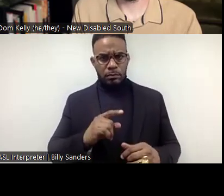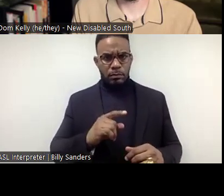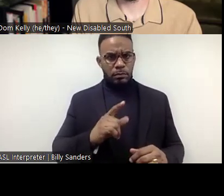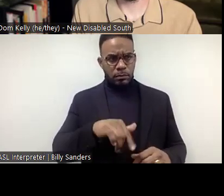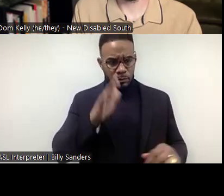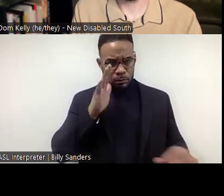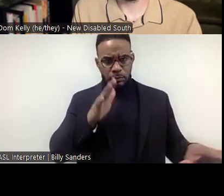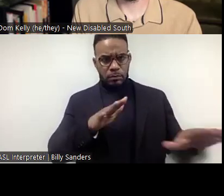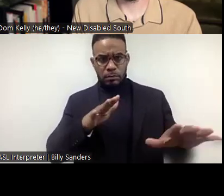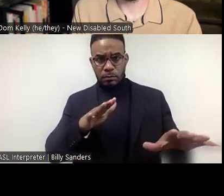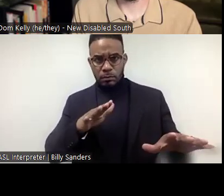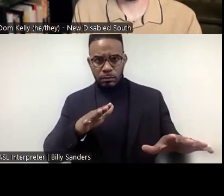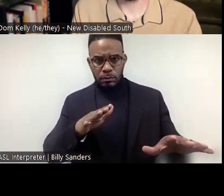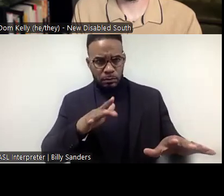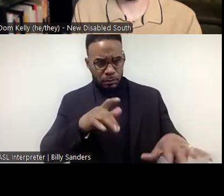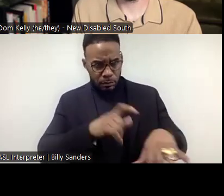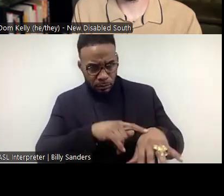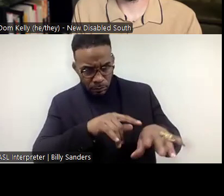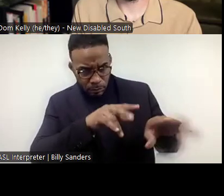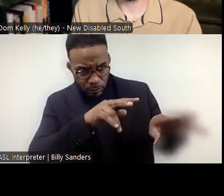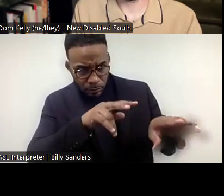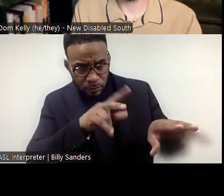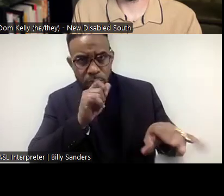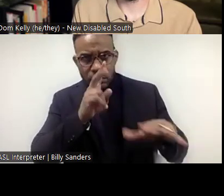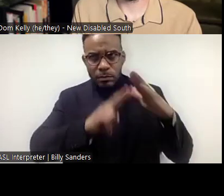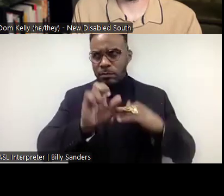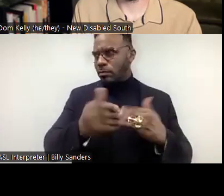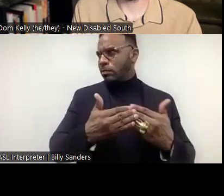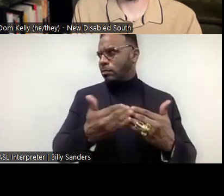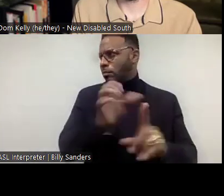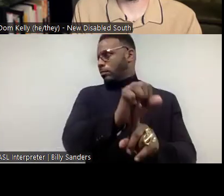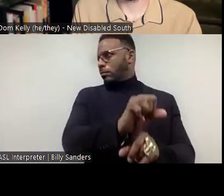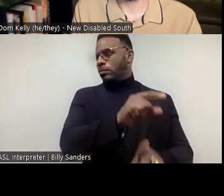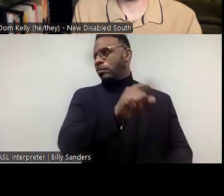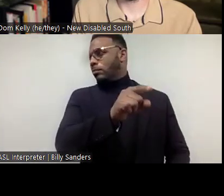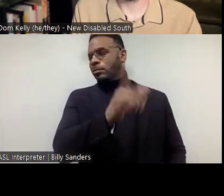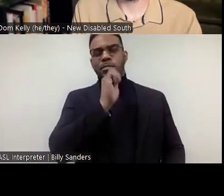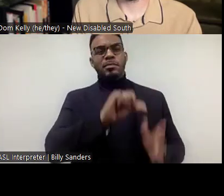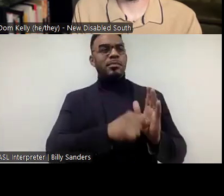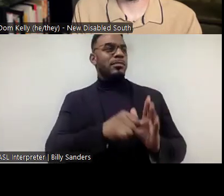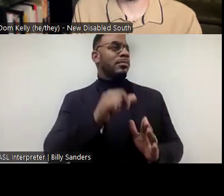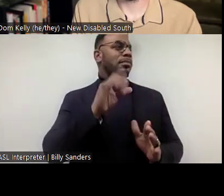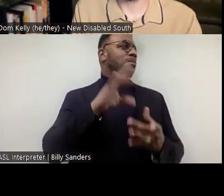get, and the powers that be, they'll clock you. You'll be